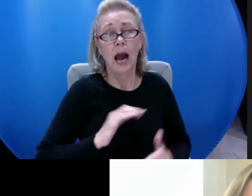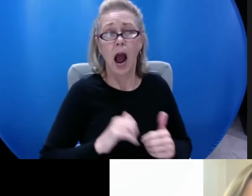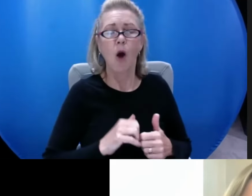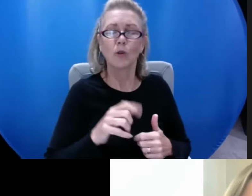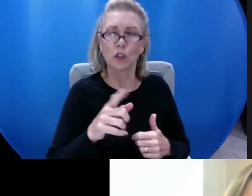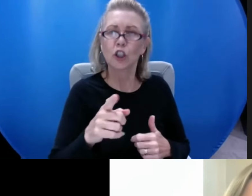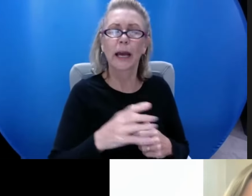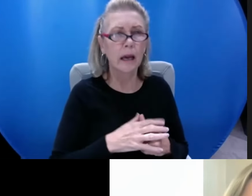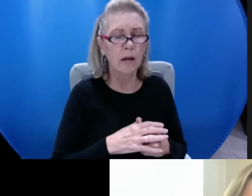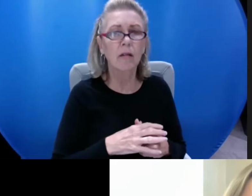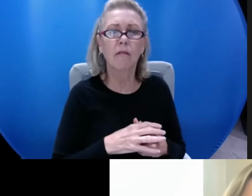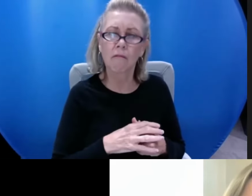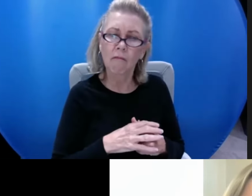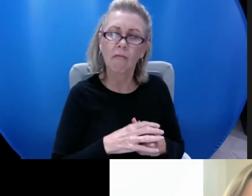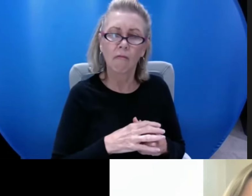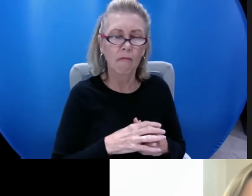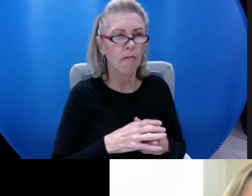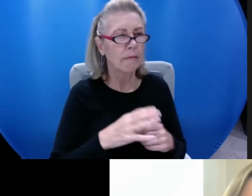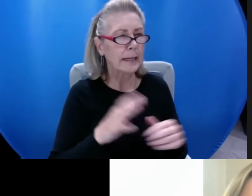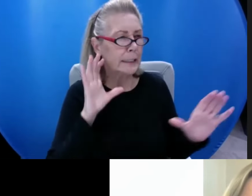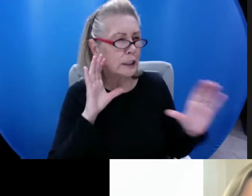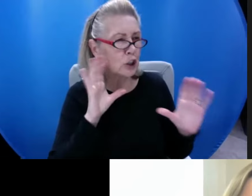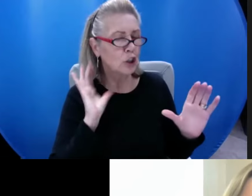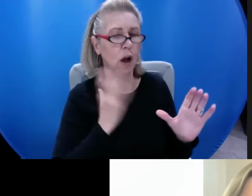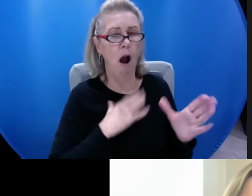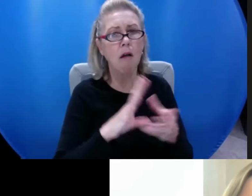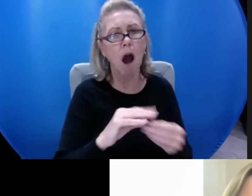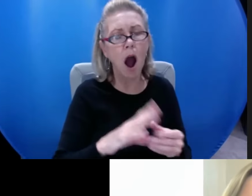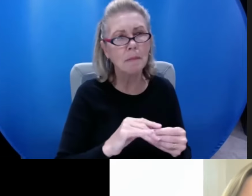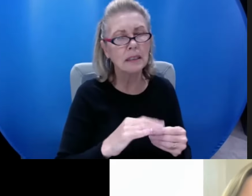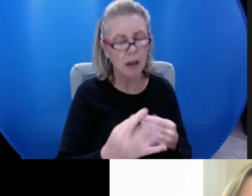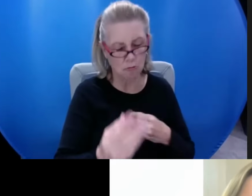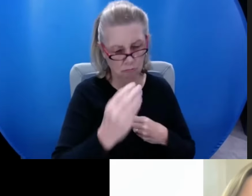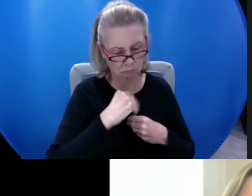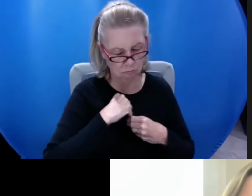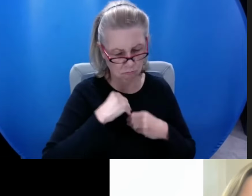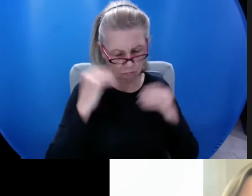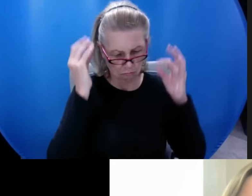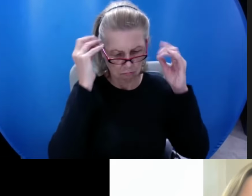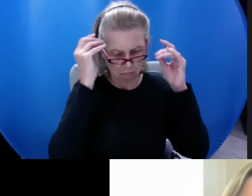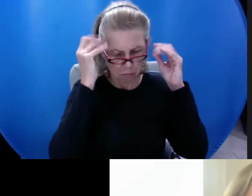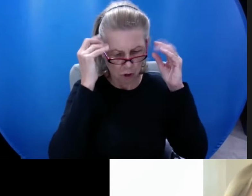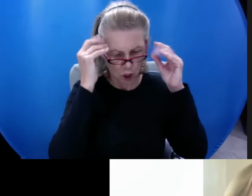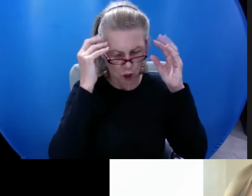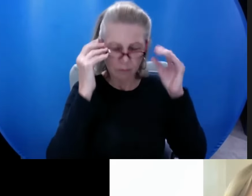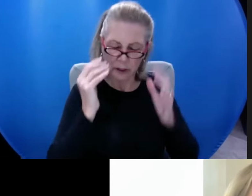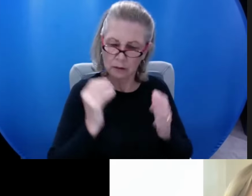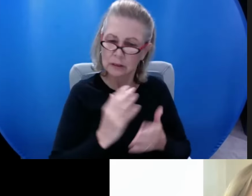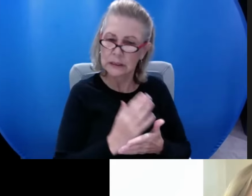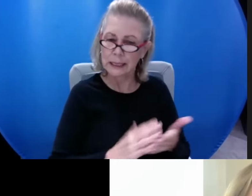that—some of the comments that we make on our writing or on our class blog. One time, I